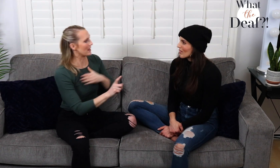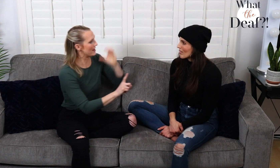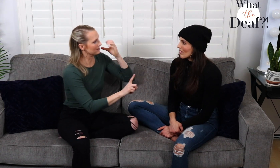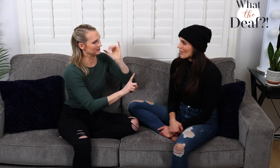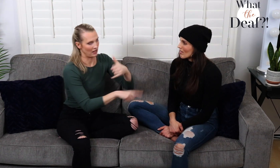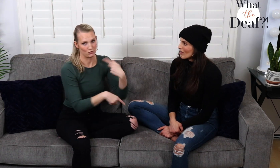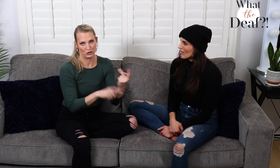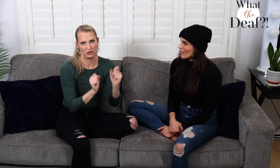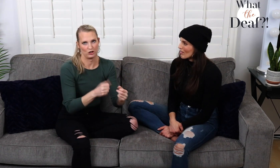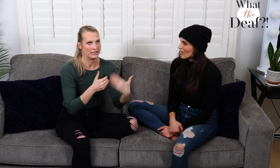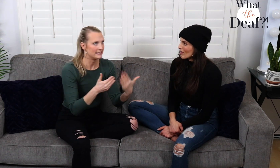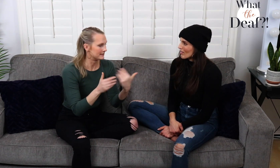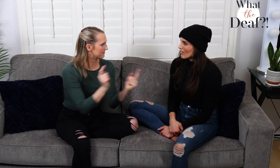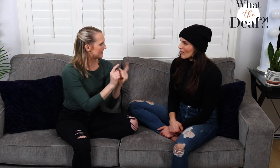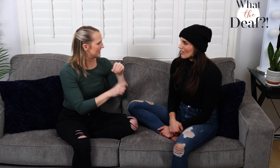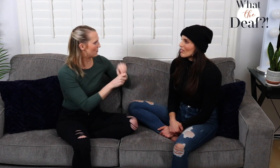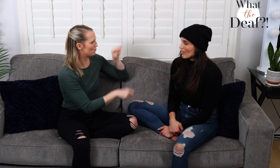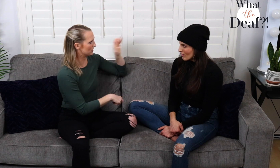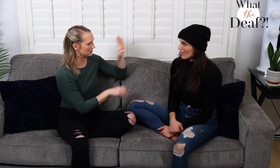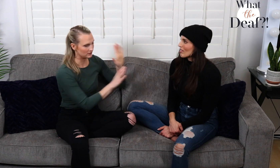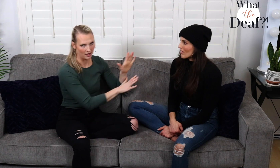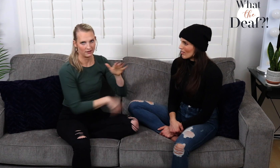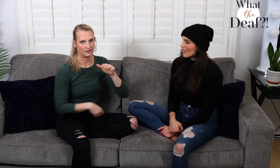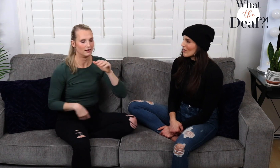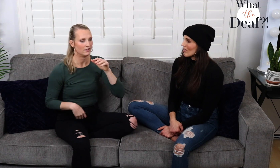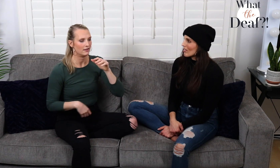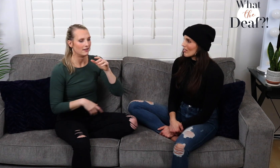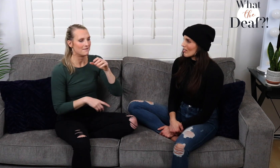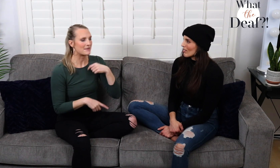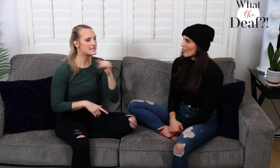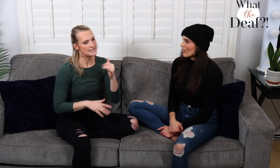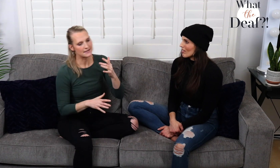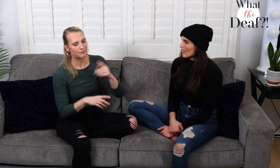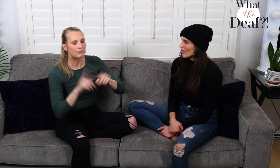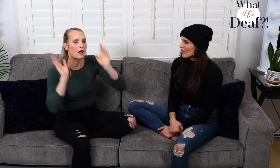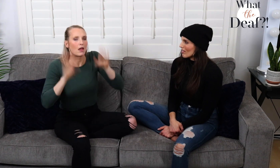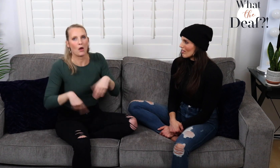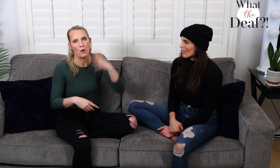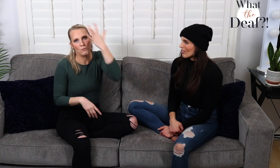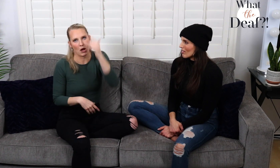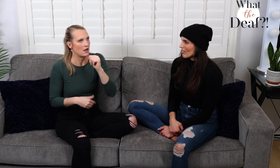where we could easily meet up in Nebraska. So I hesitated but then I'm like, you know what